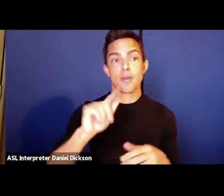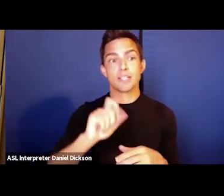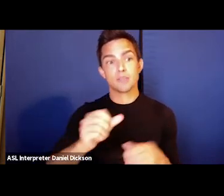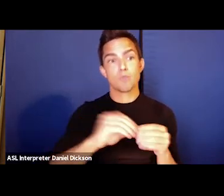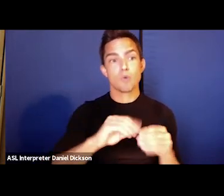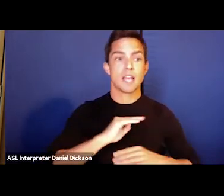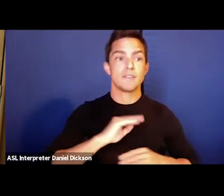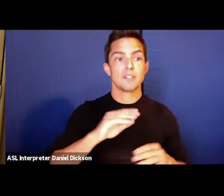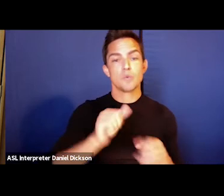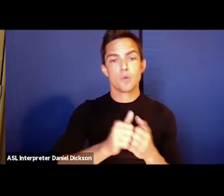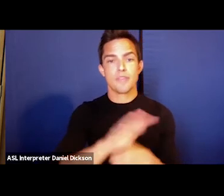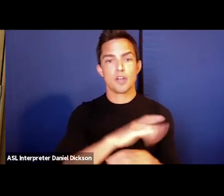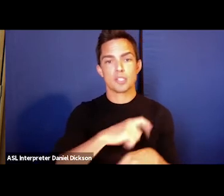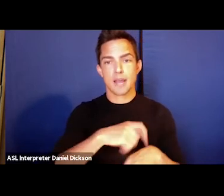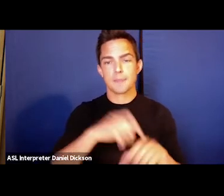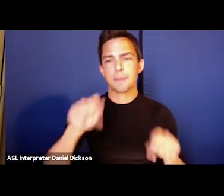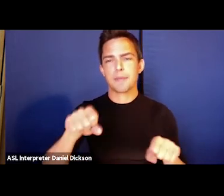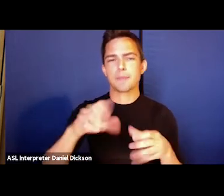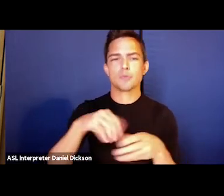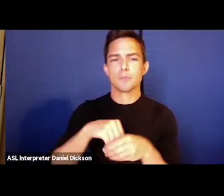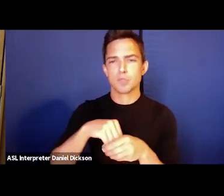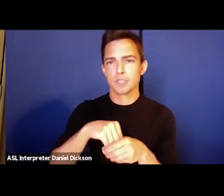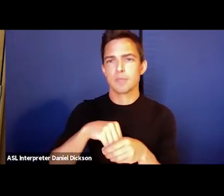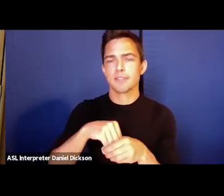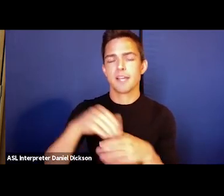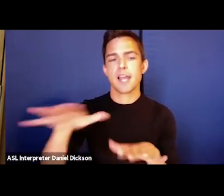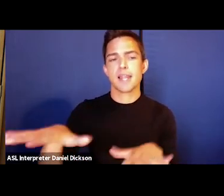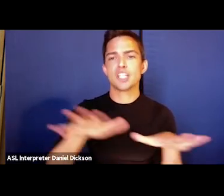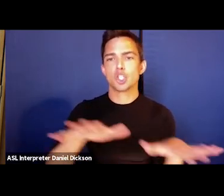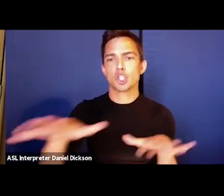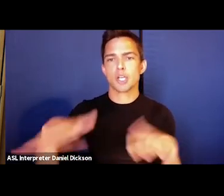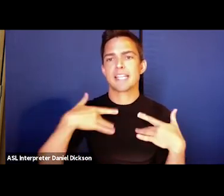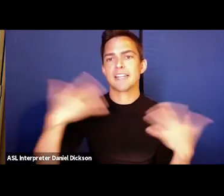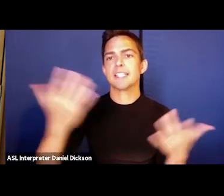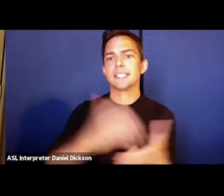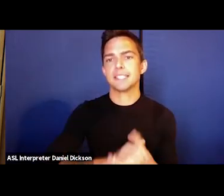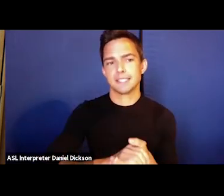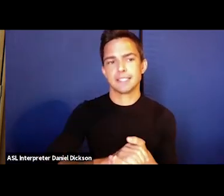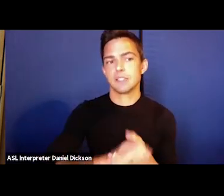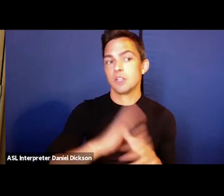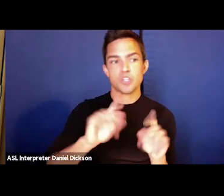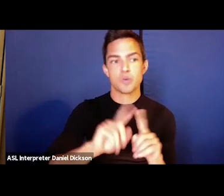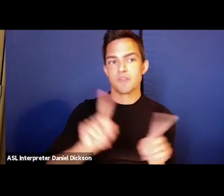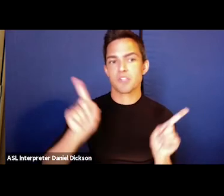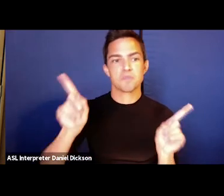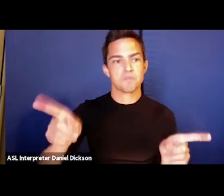that they had to participate in leisure activity there were no differences between social activity